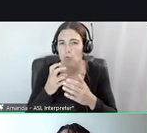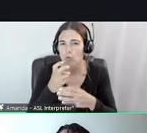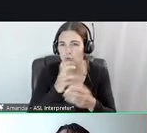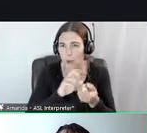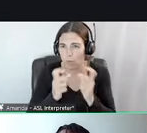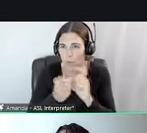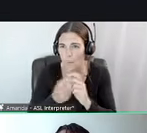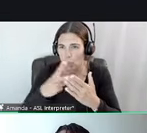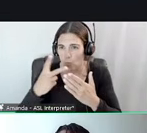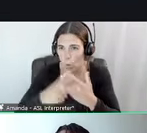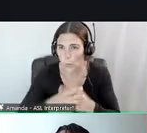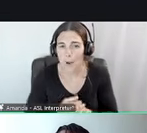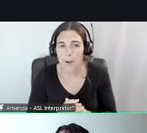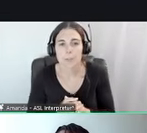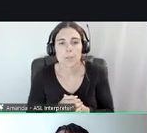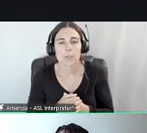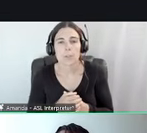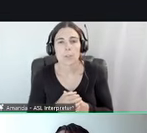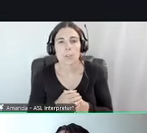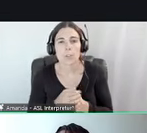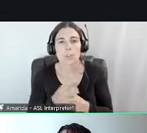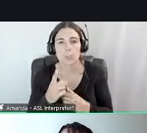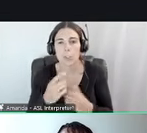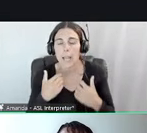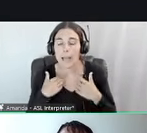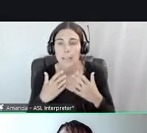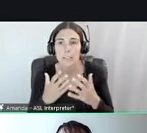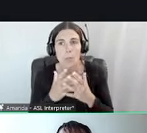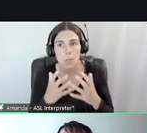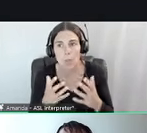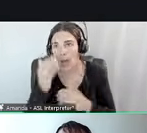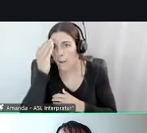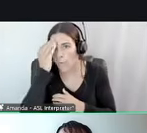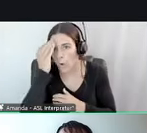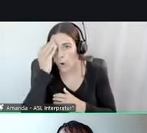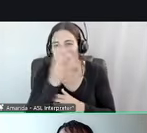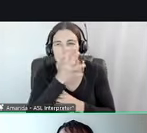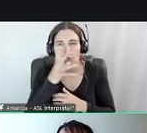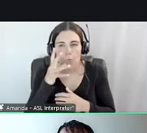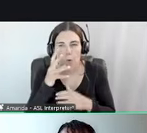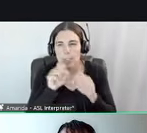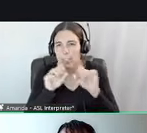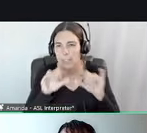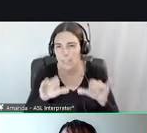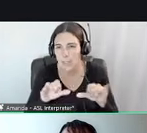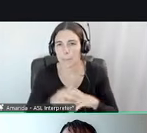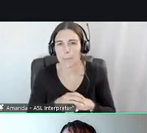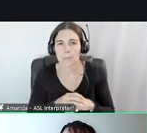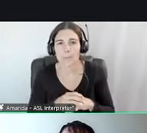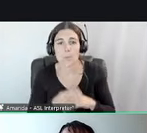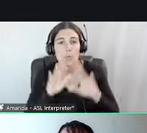Uh Maggie brings a wealth of knowledge of rural systems and is a great leader who's